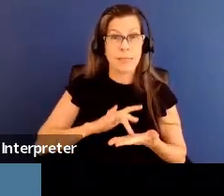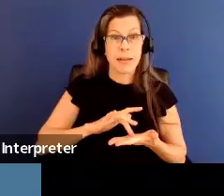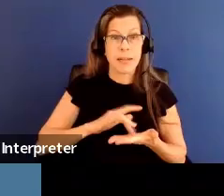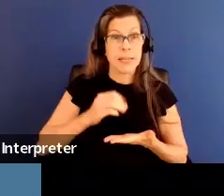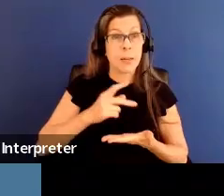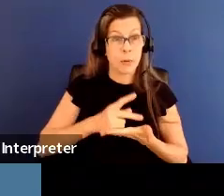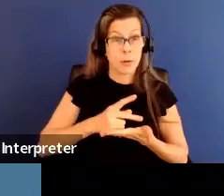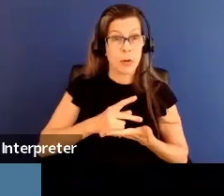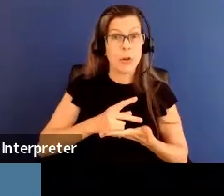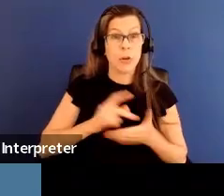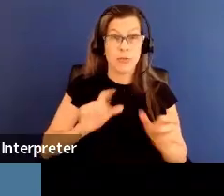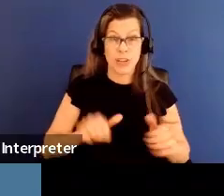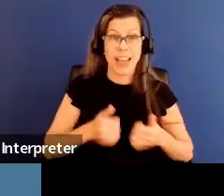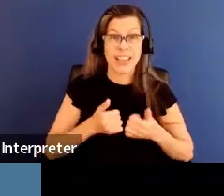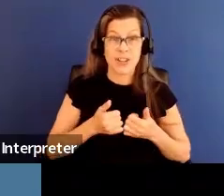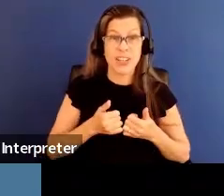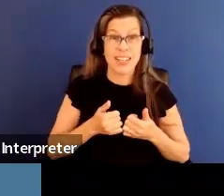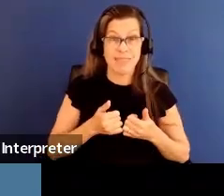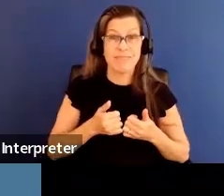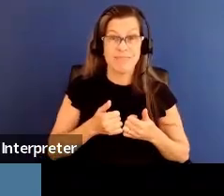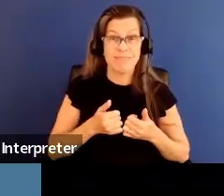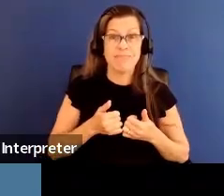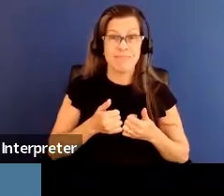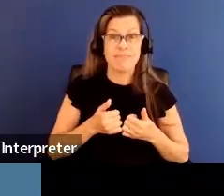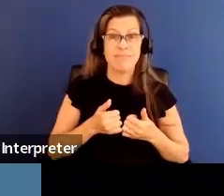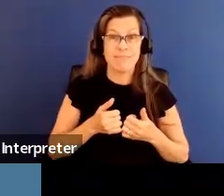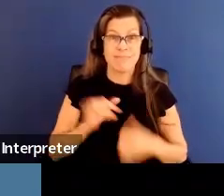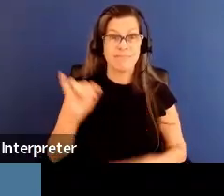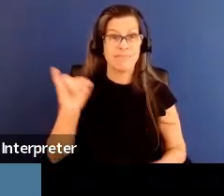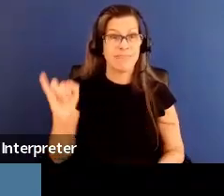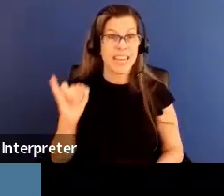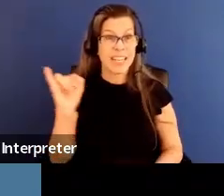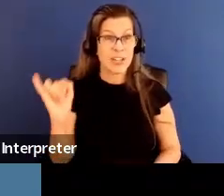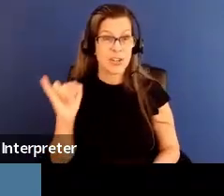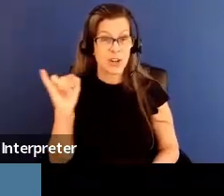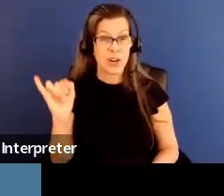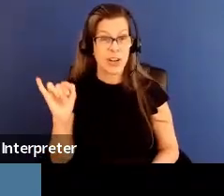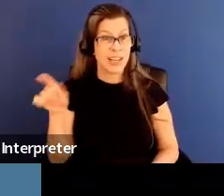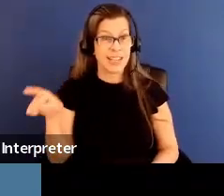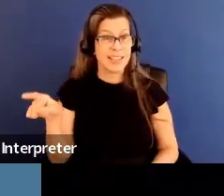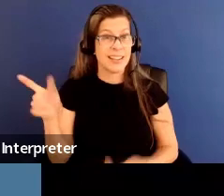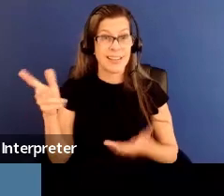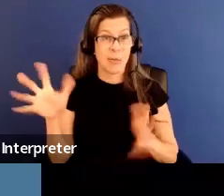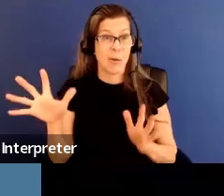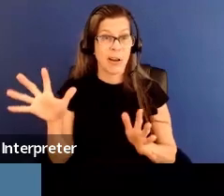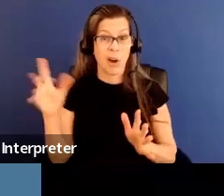CYNTHIA COFFIN: My experience with